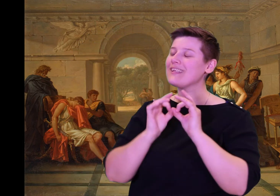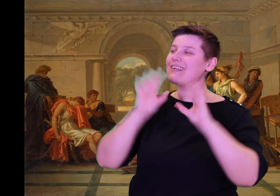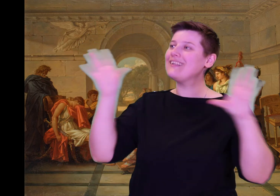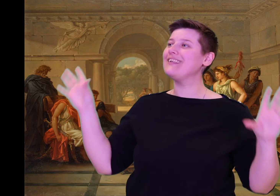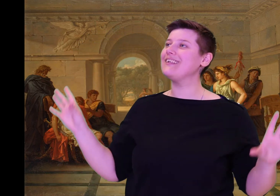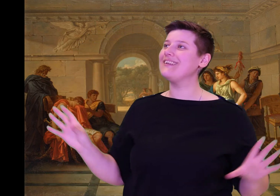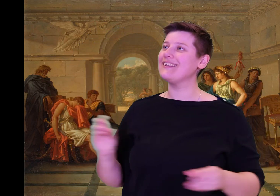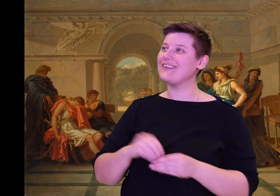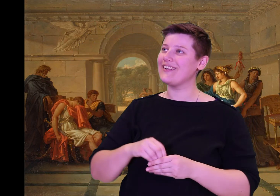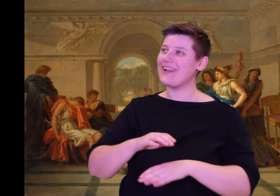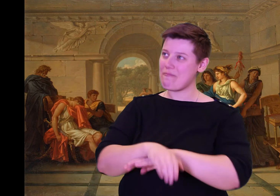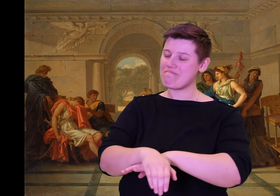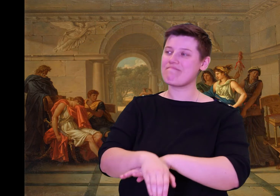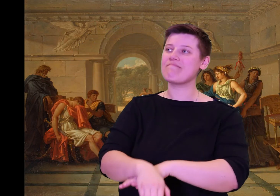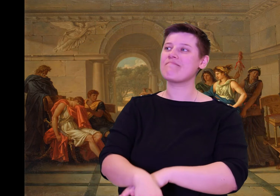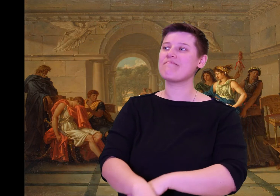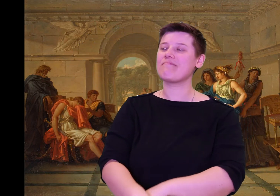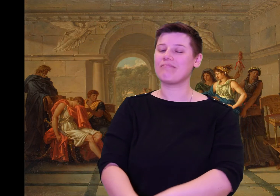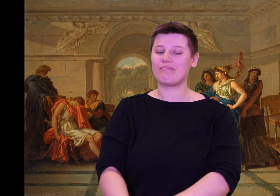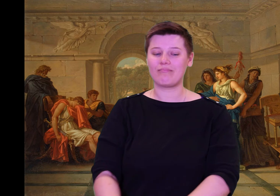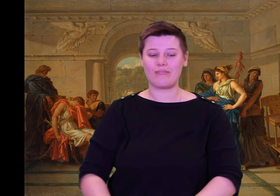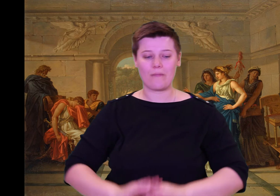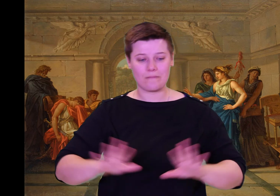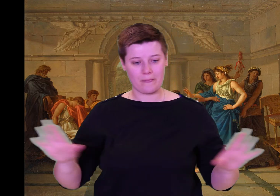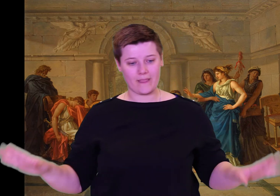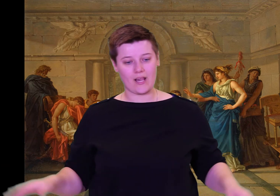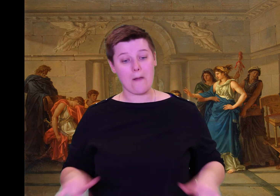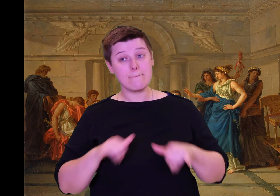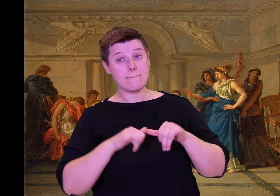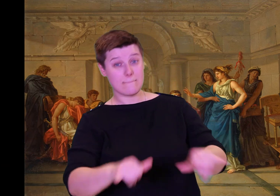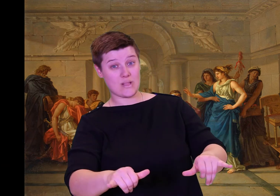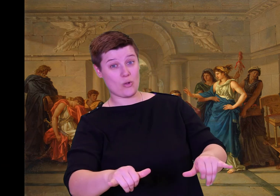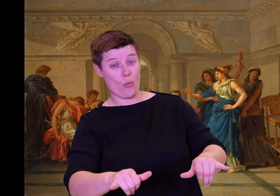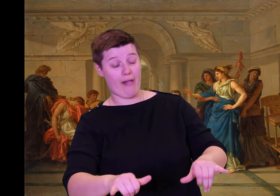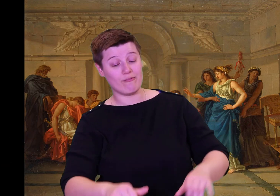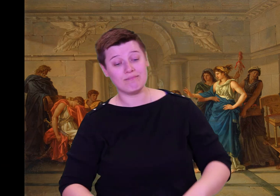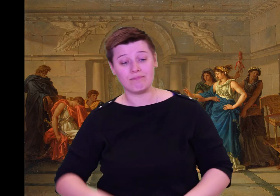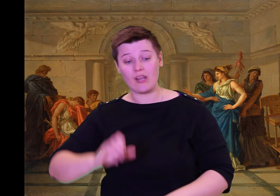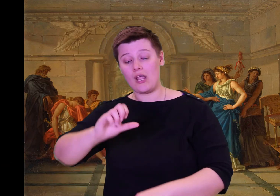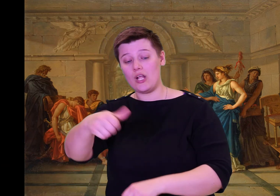gods and mortals, the gods sat down for council, with the great Thunder Lord Zeus.